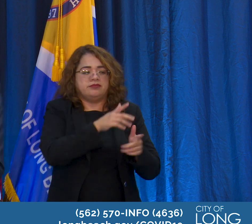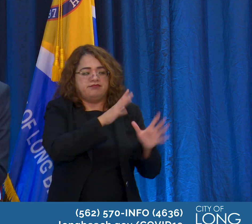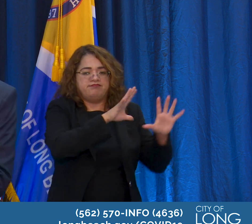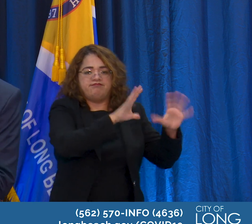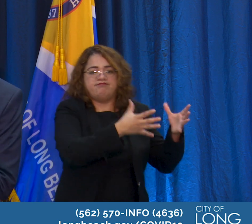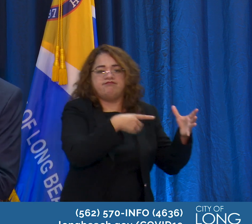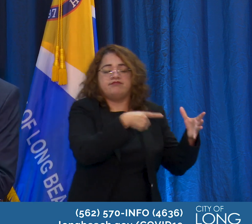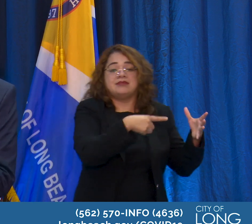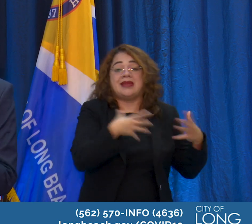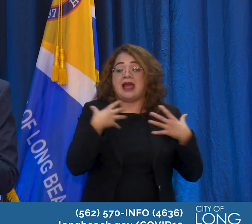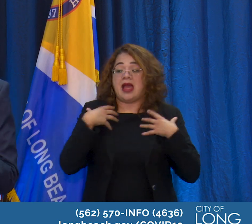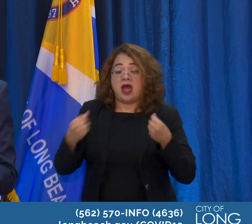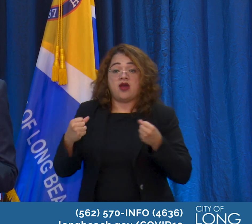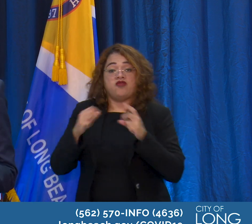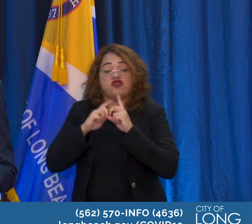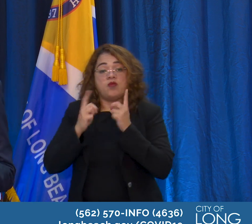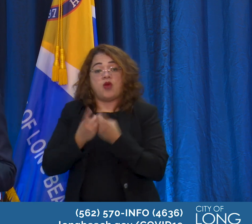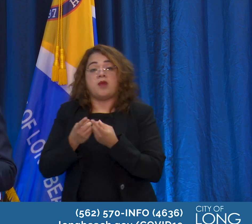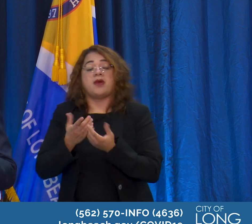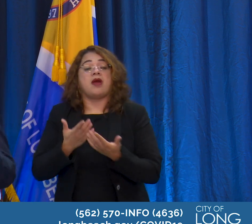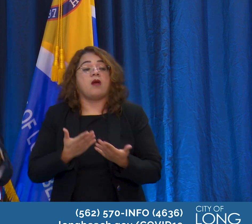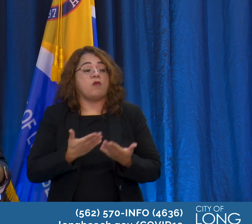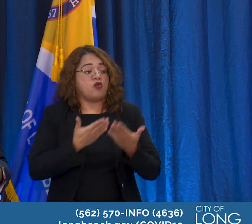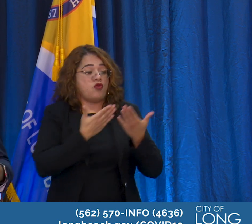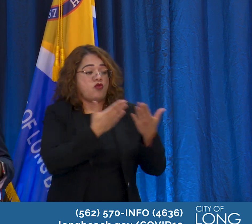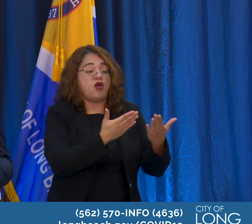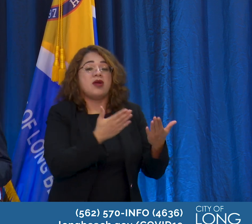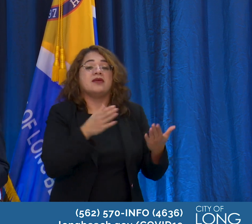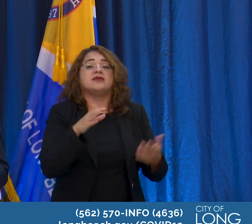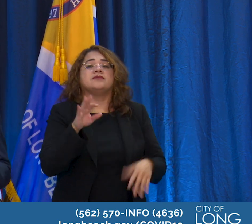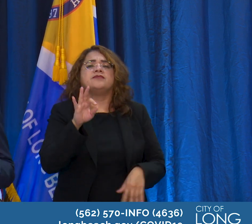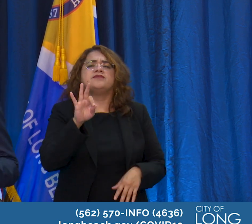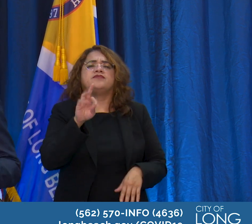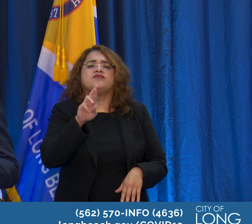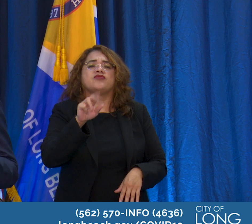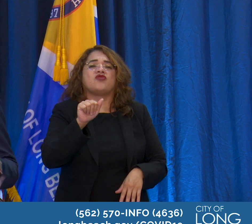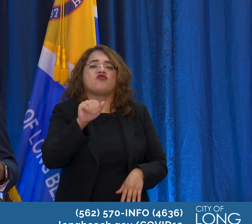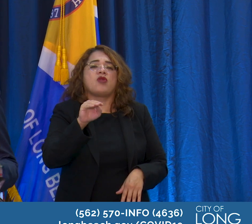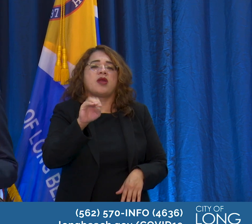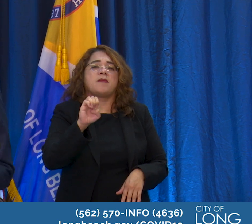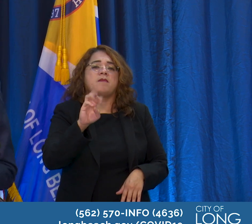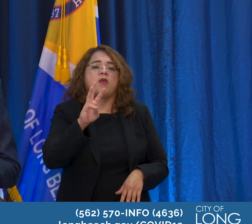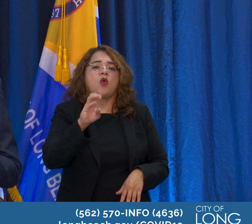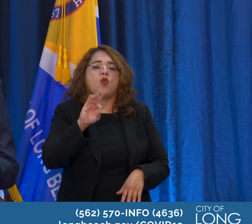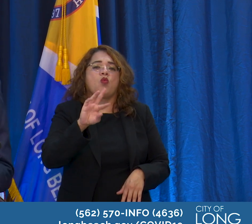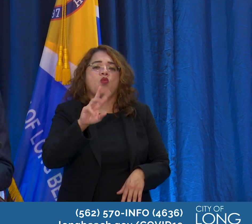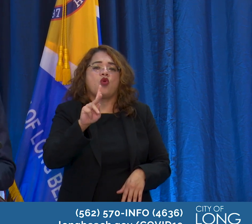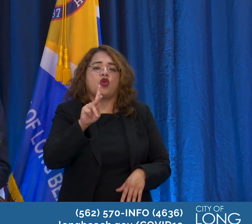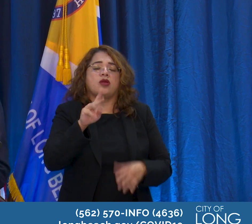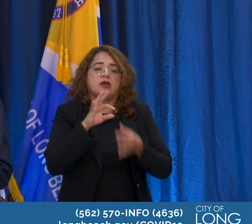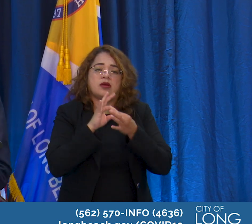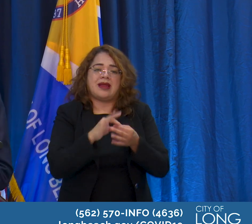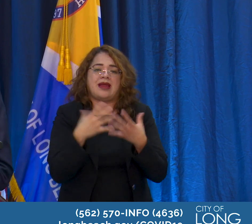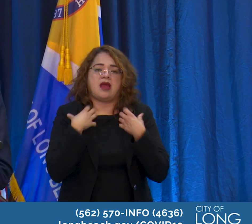The Health department only provides the framework as it relates to safety and the ability of